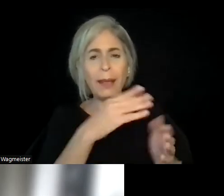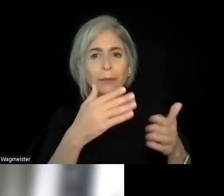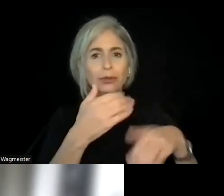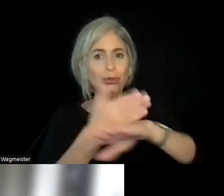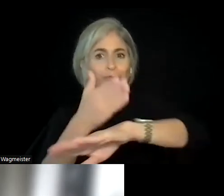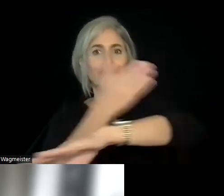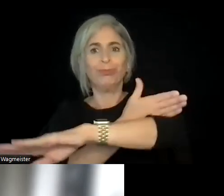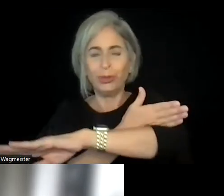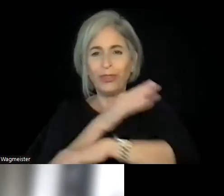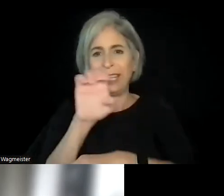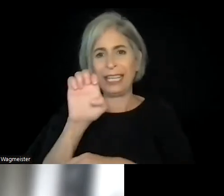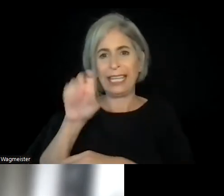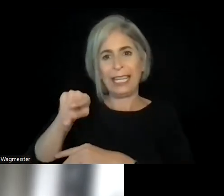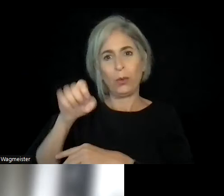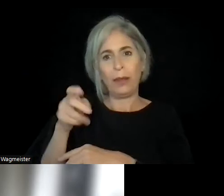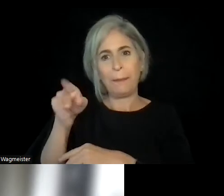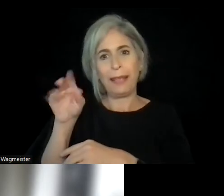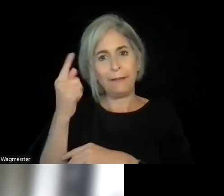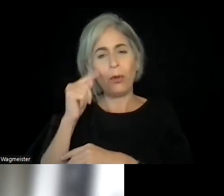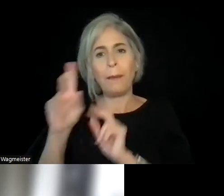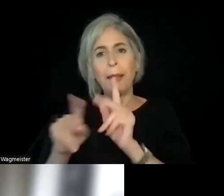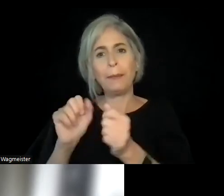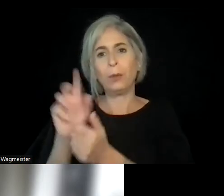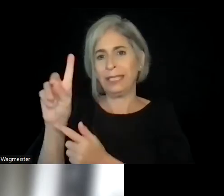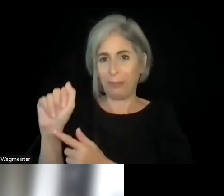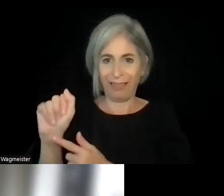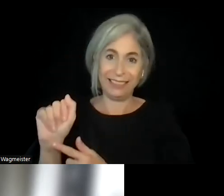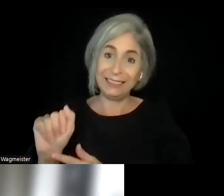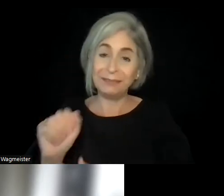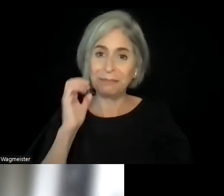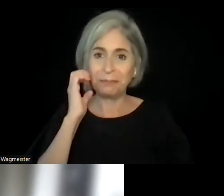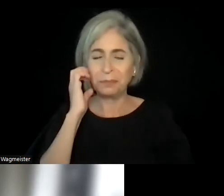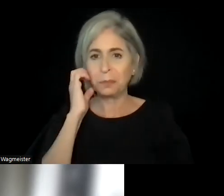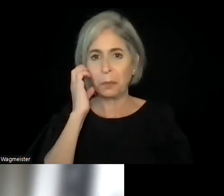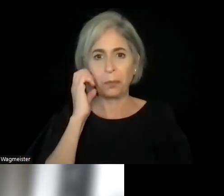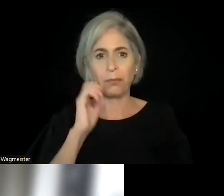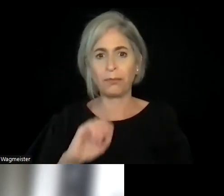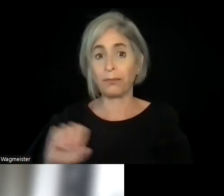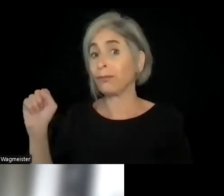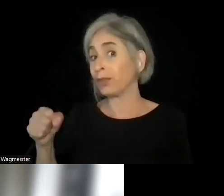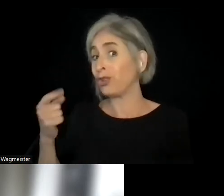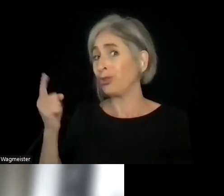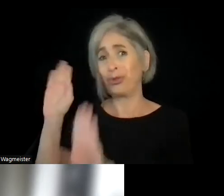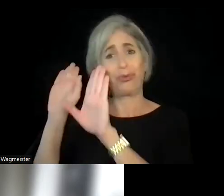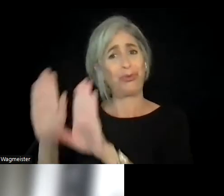of these types of devices will allow them to make better equipment for individuals with